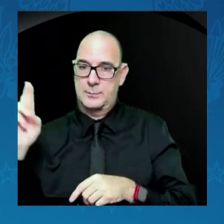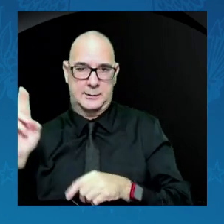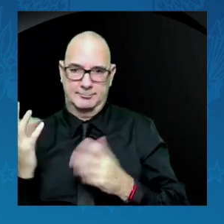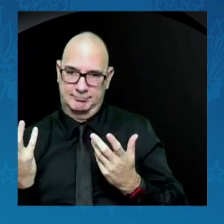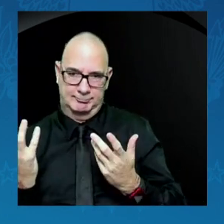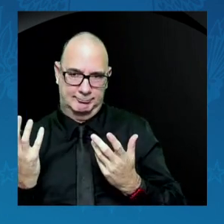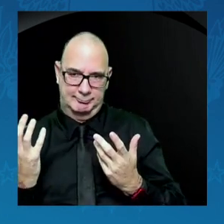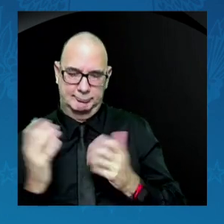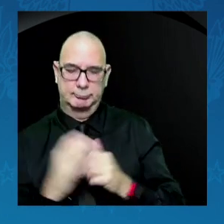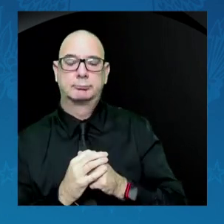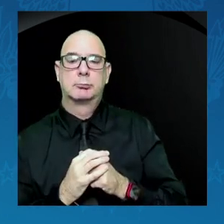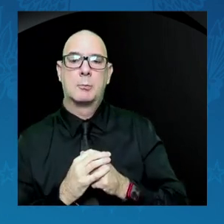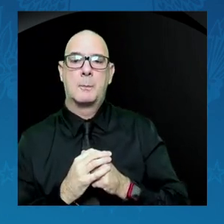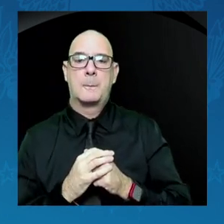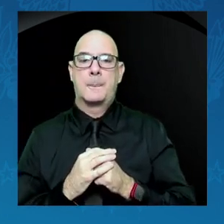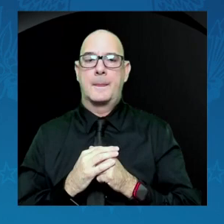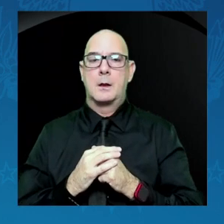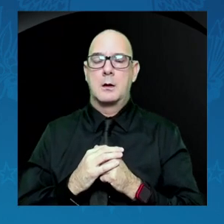That senator is helping lead the charge.